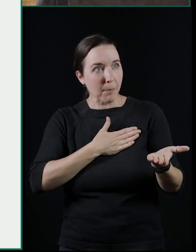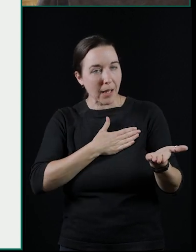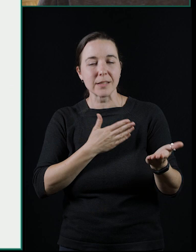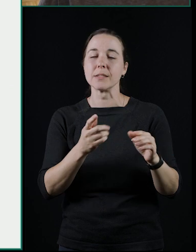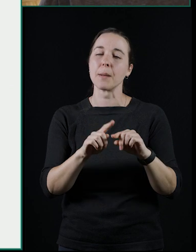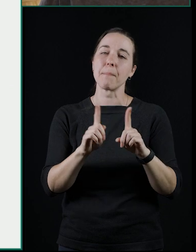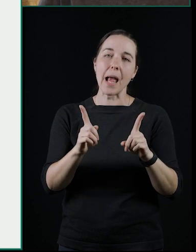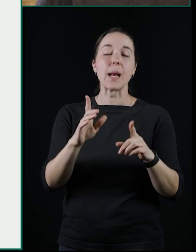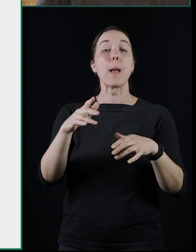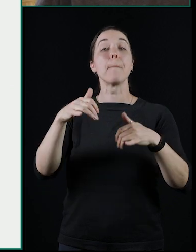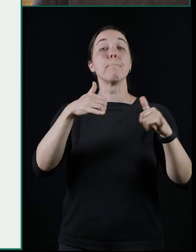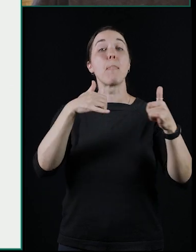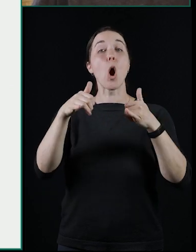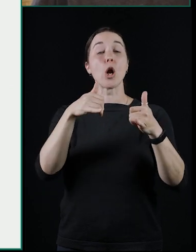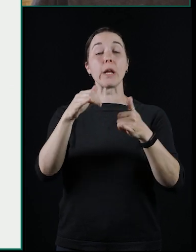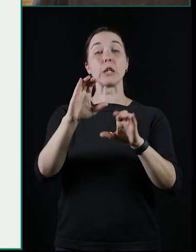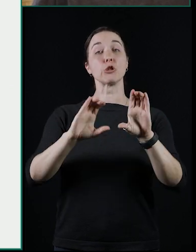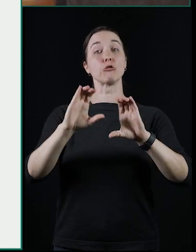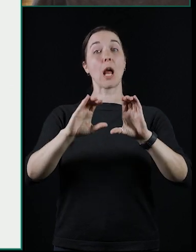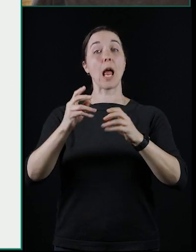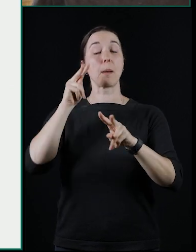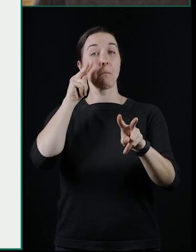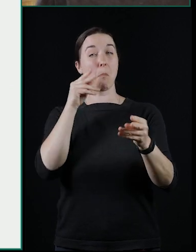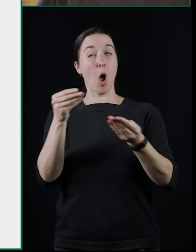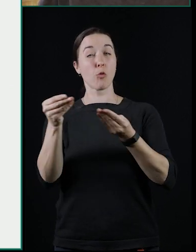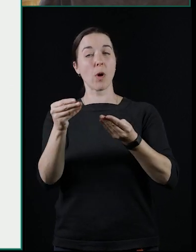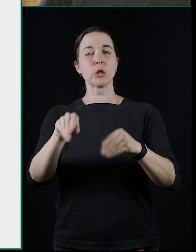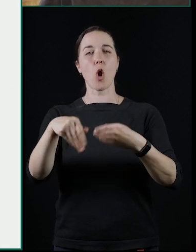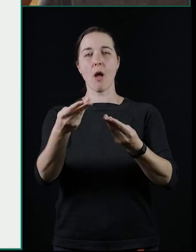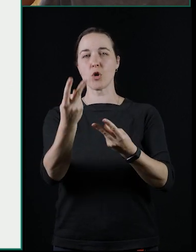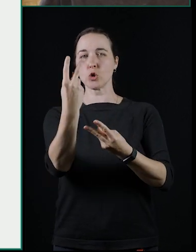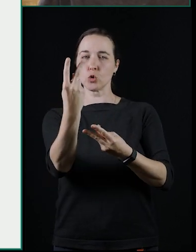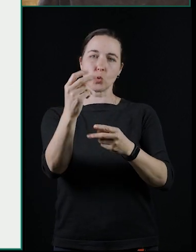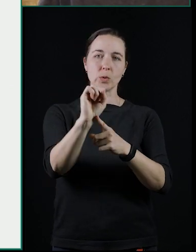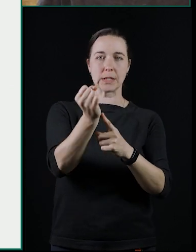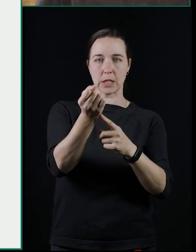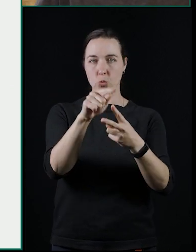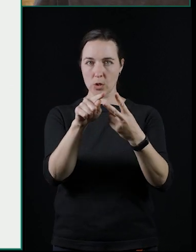So Party Chat Moderation offers two main scenarios.